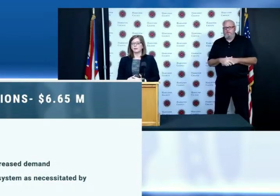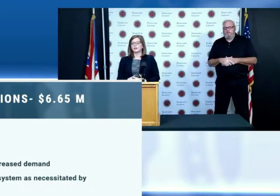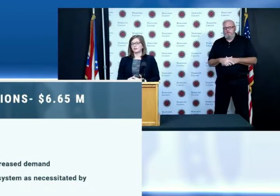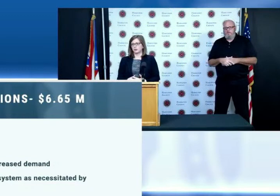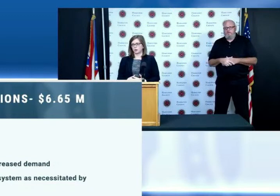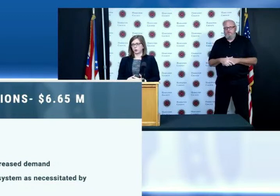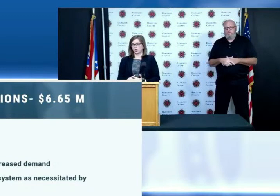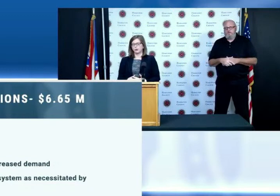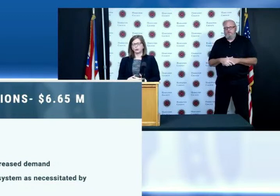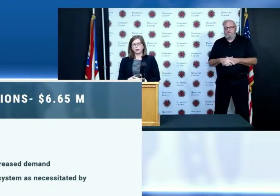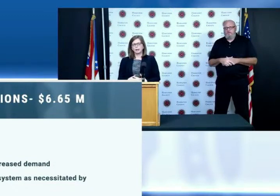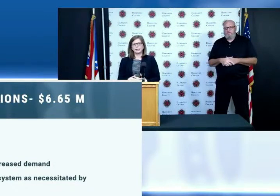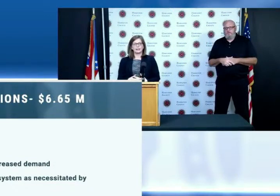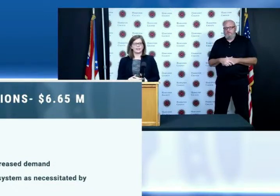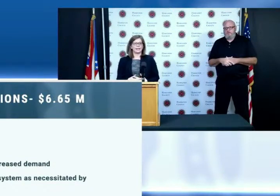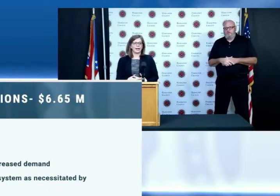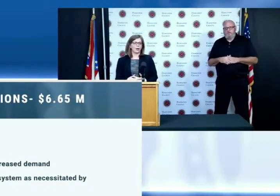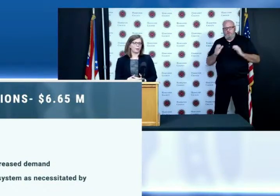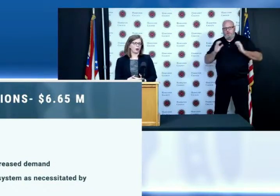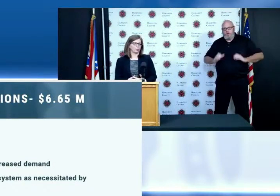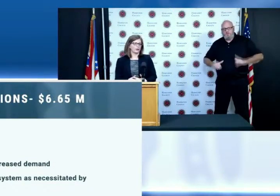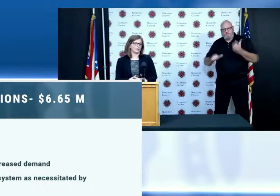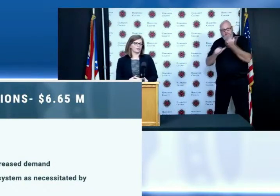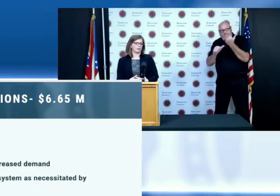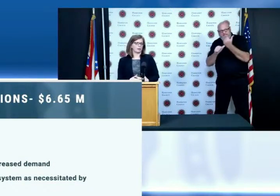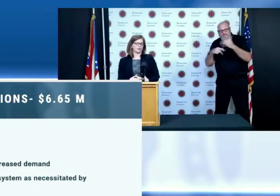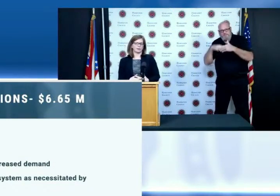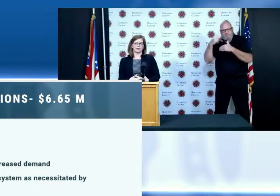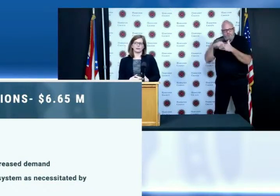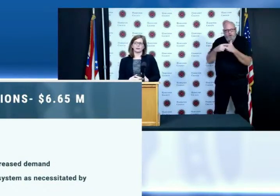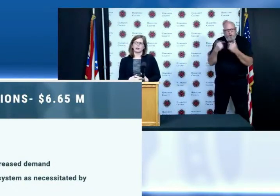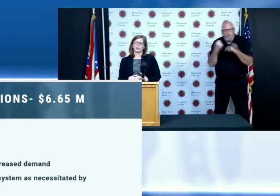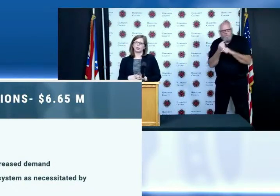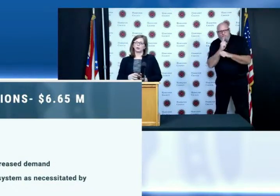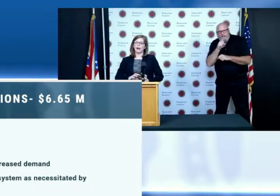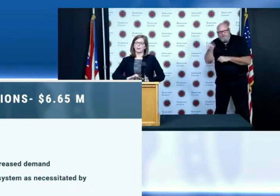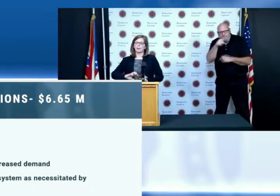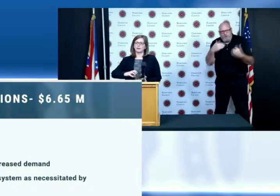assistance program to really again help our residents and businesses figure out the best